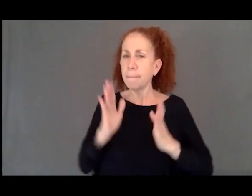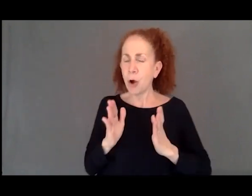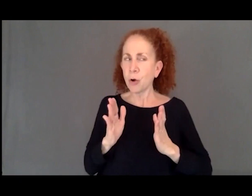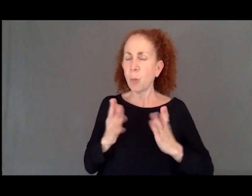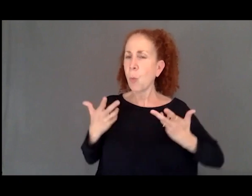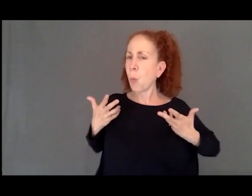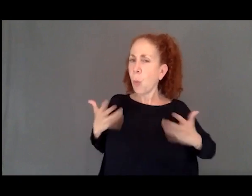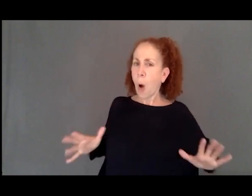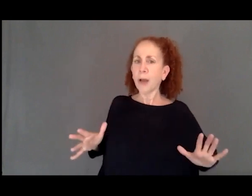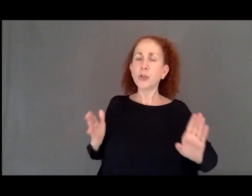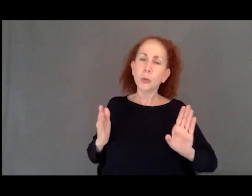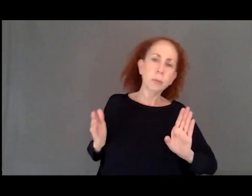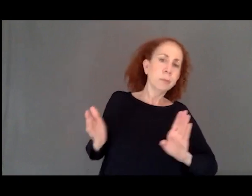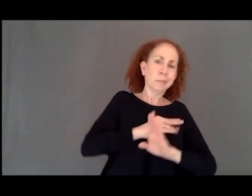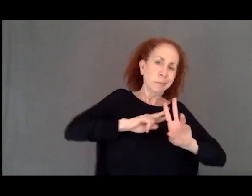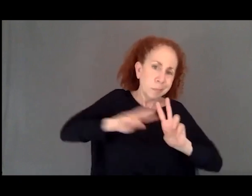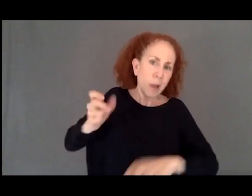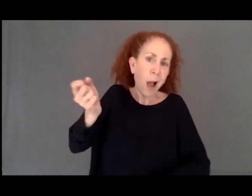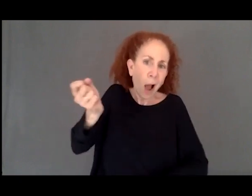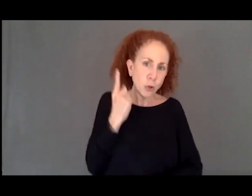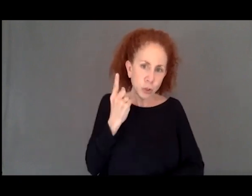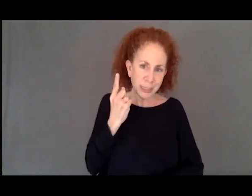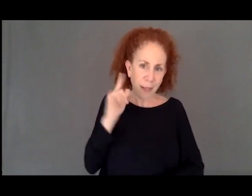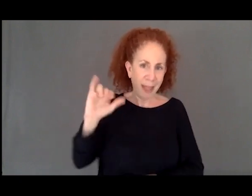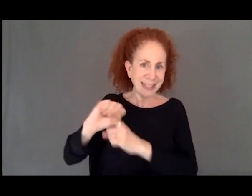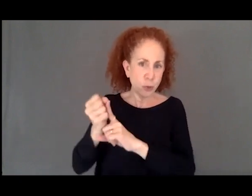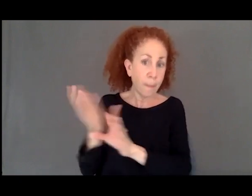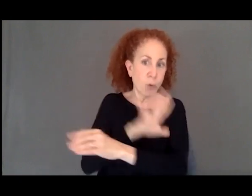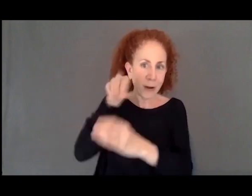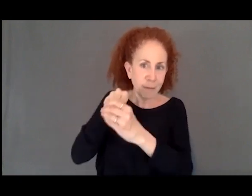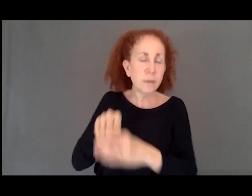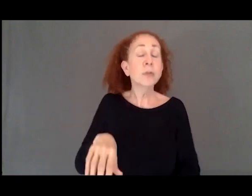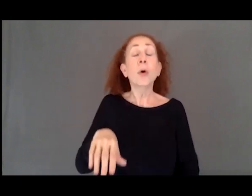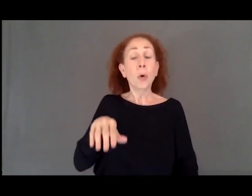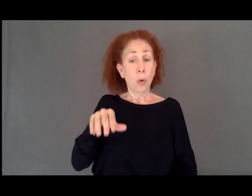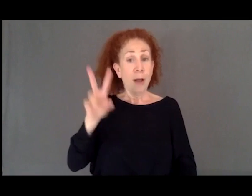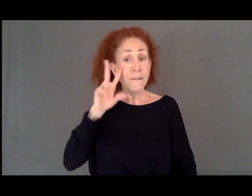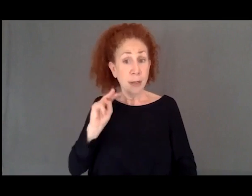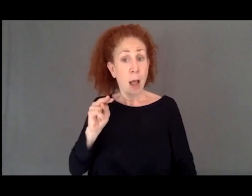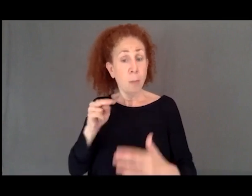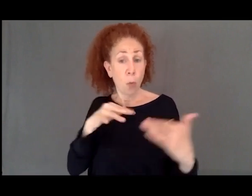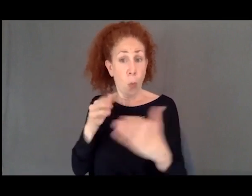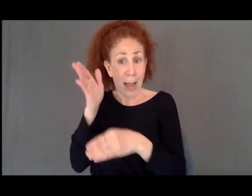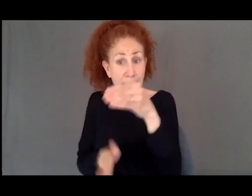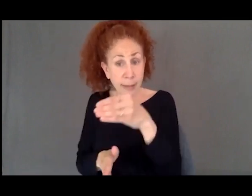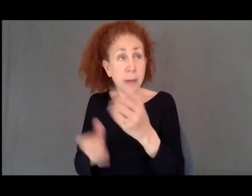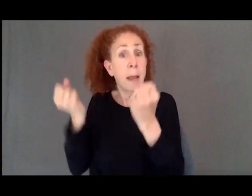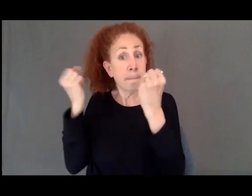to understand the situations that they were getting involved in. So retrospectively, after the end of the war in Vietnam, so many Americans who participated